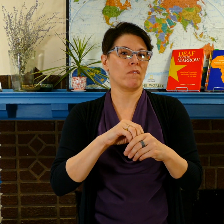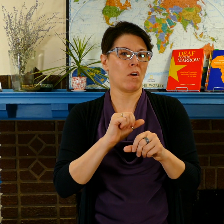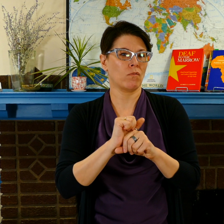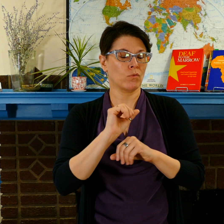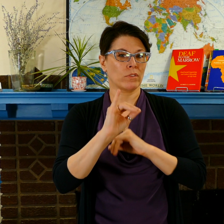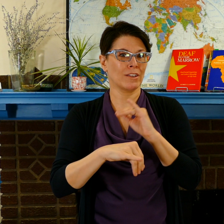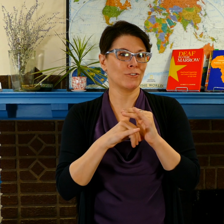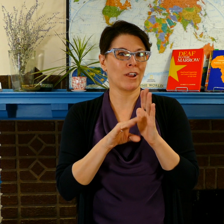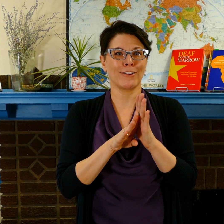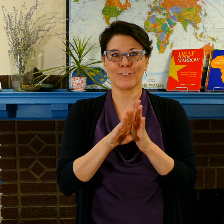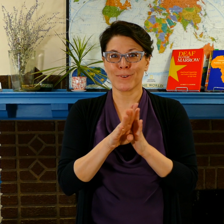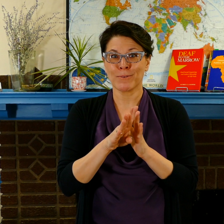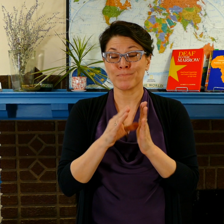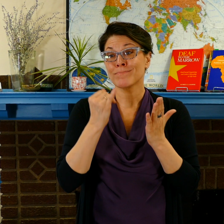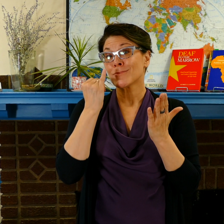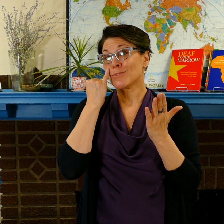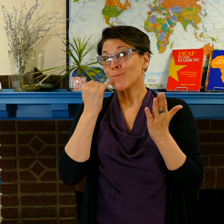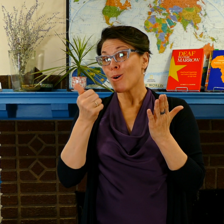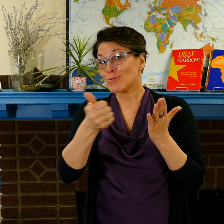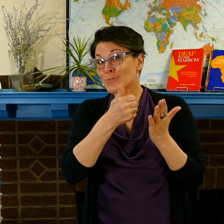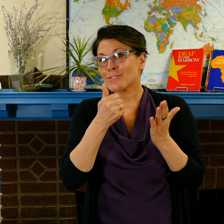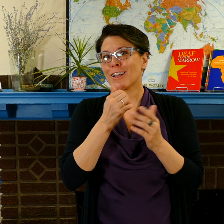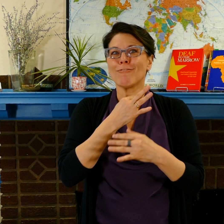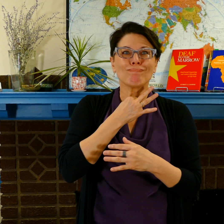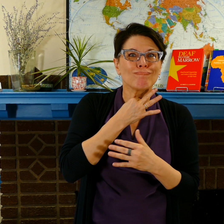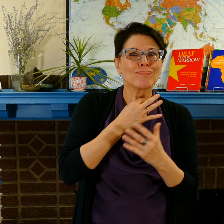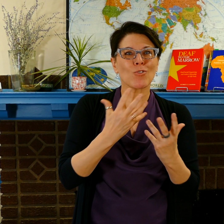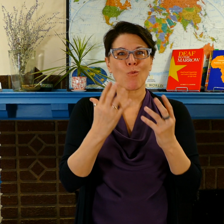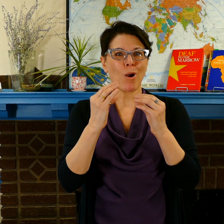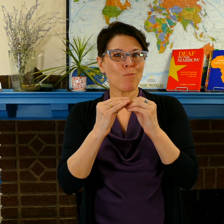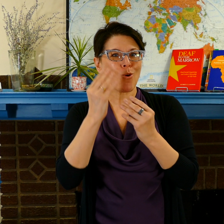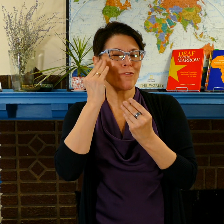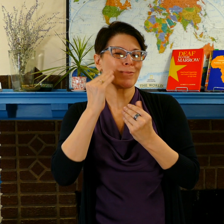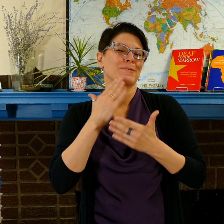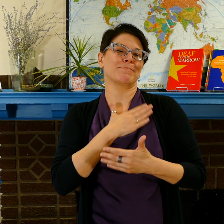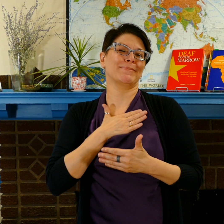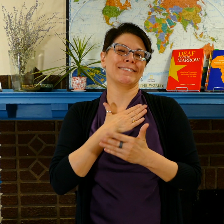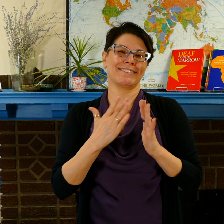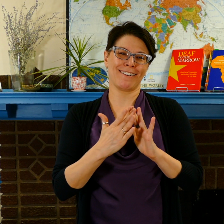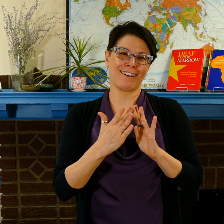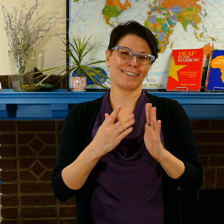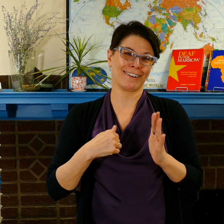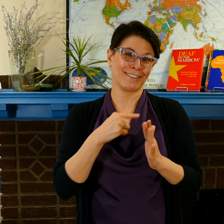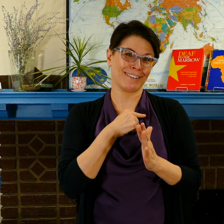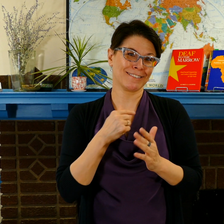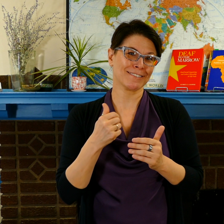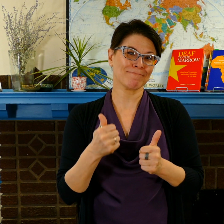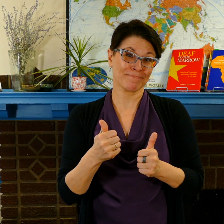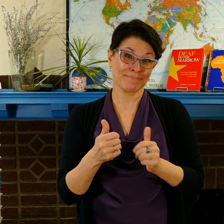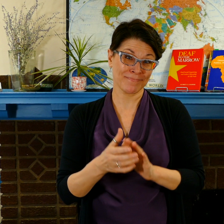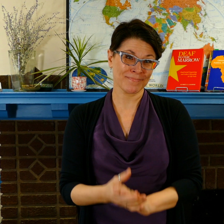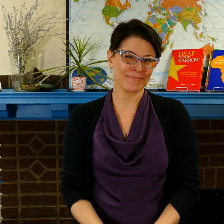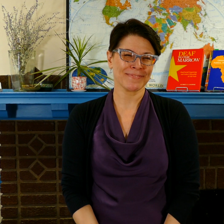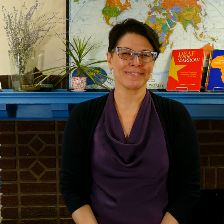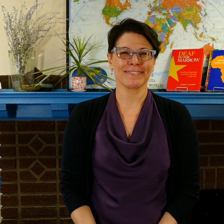This is a wonderful time to pursue a profession in international development practice. If you would like to learn more about the IDMA Program or want more information, please